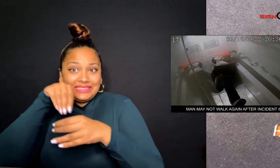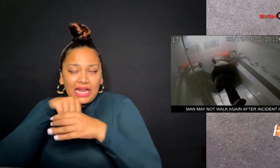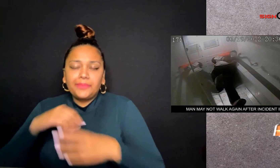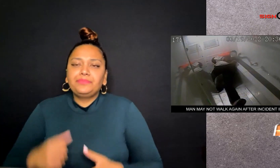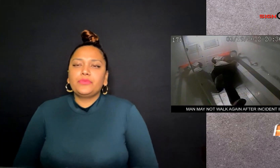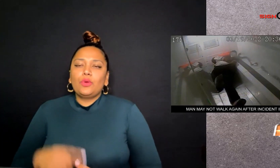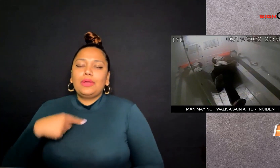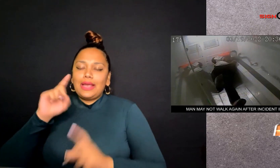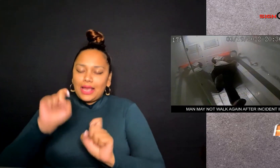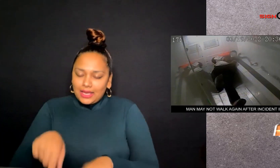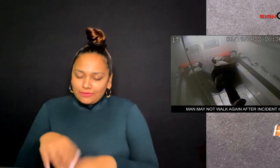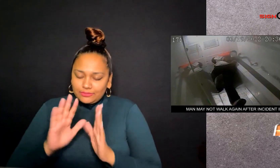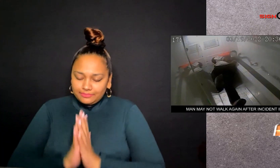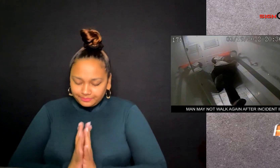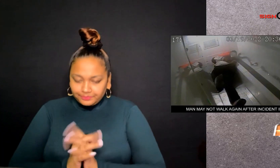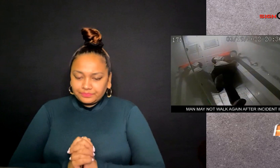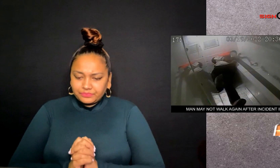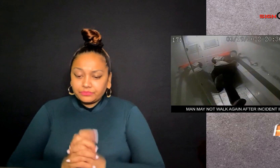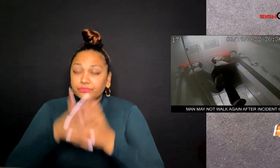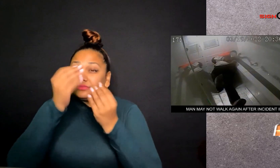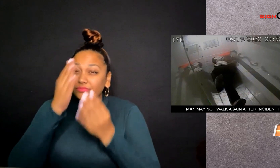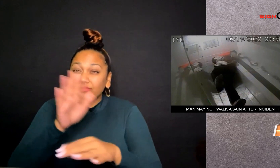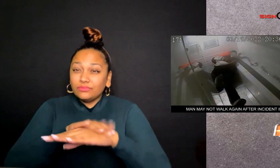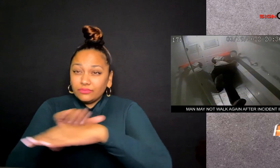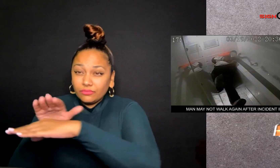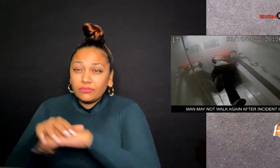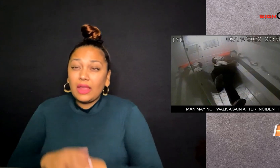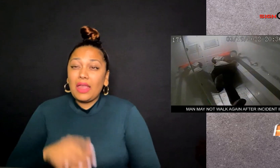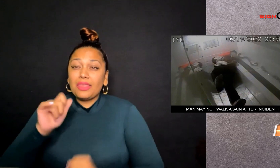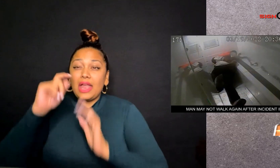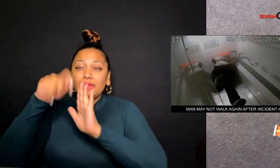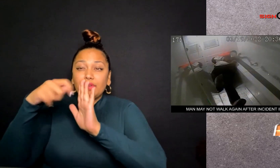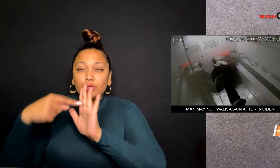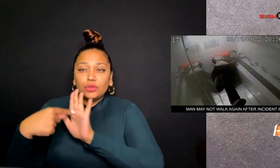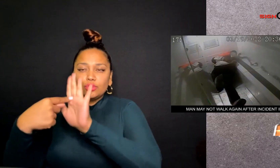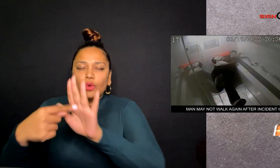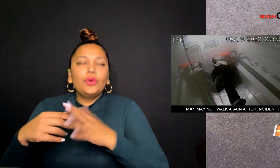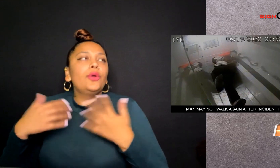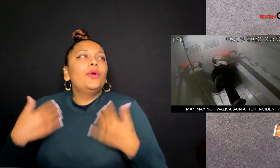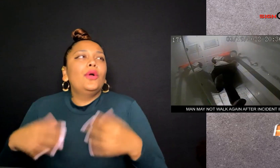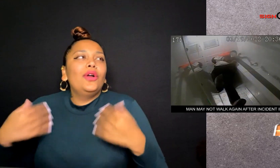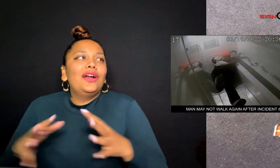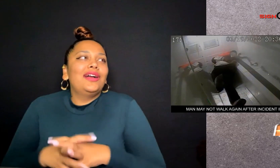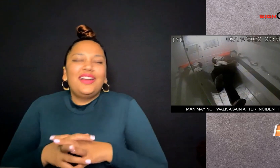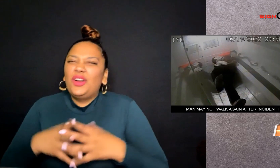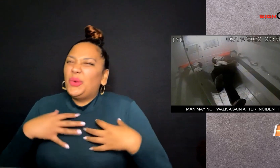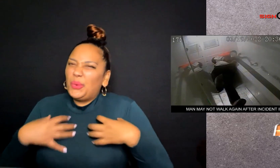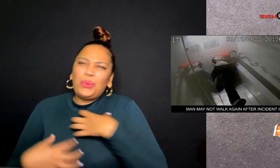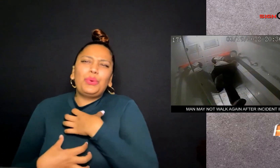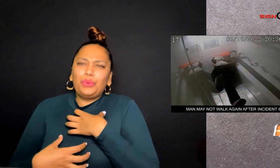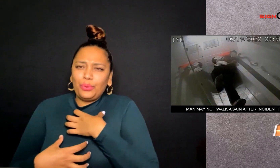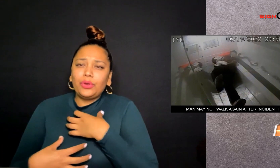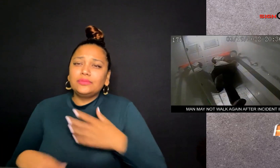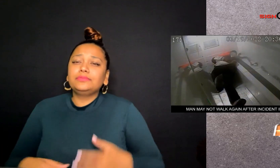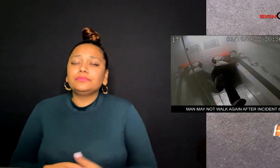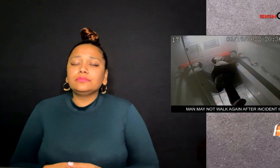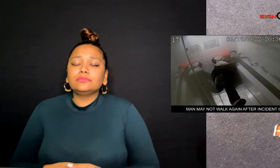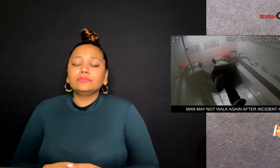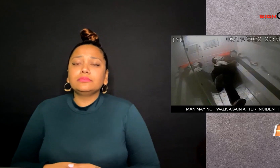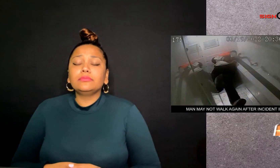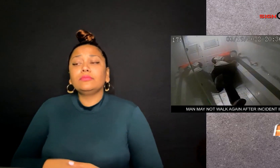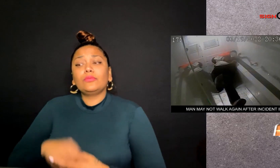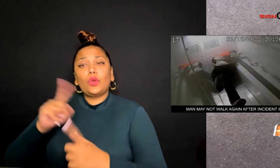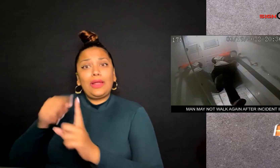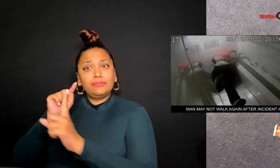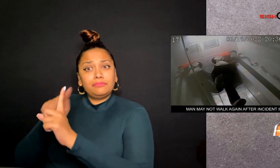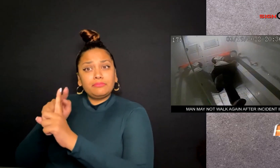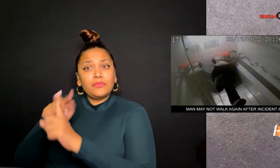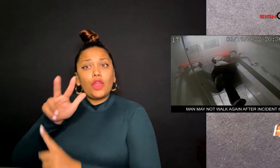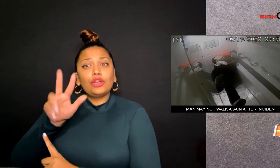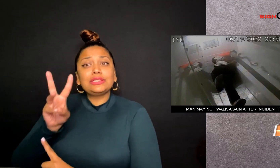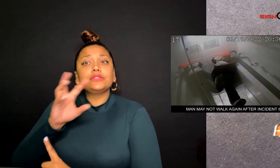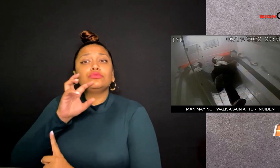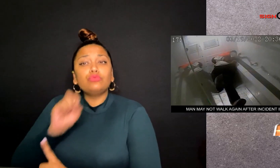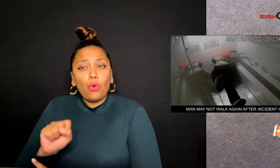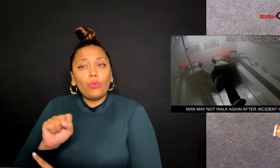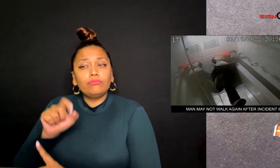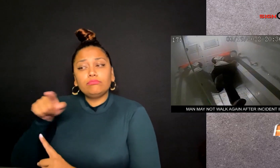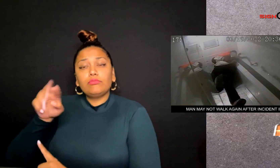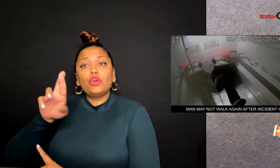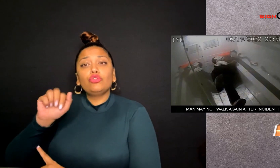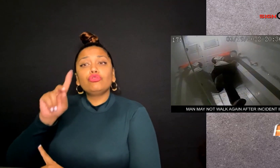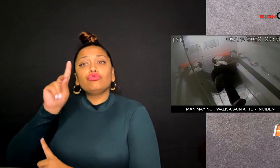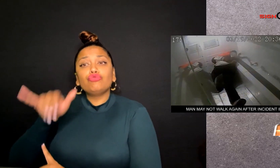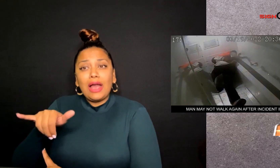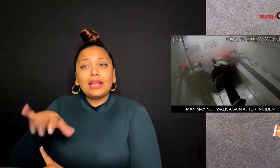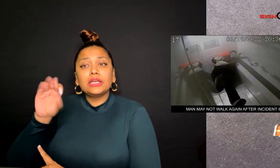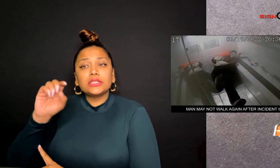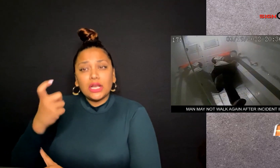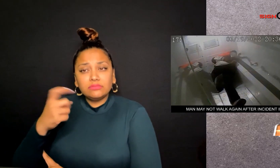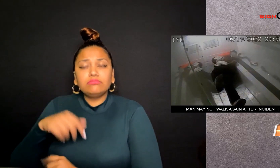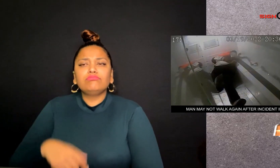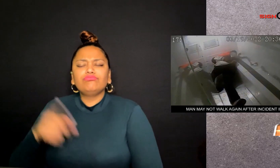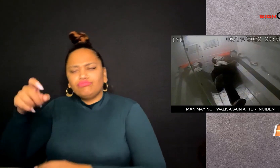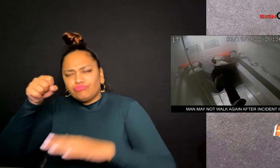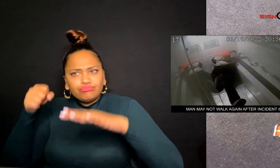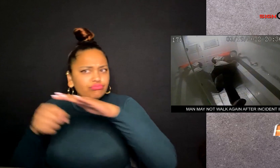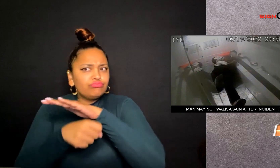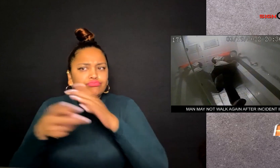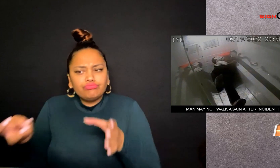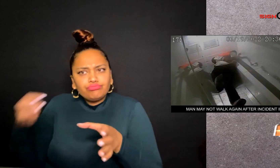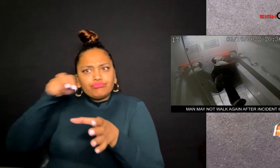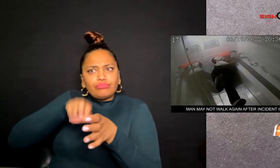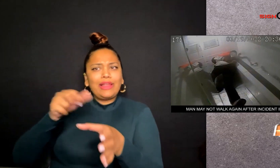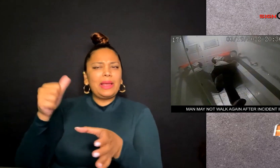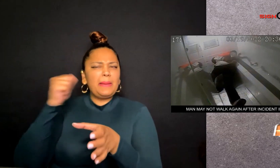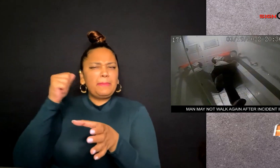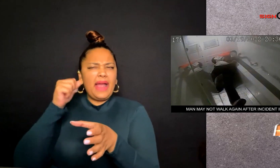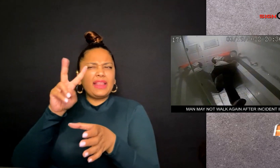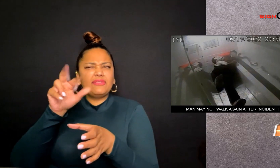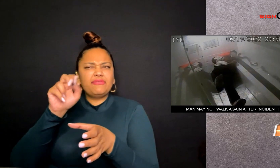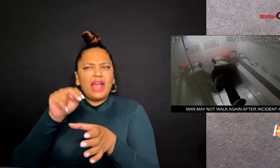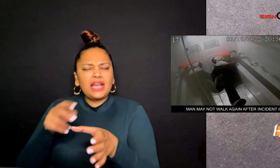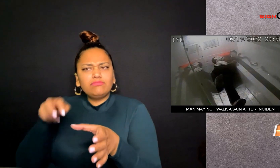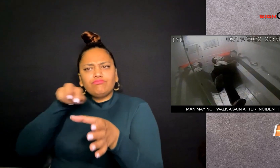of the incident we want to warn you this video is difficult to watch when 36 year old Randy